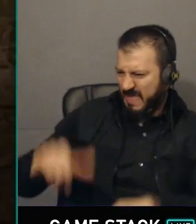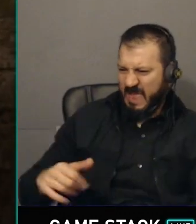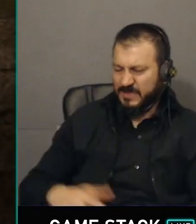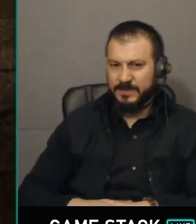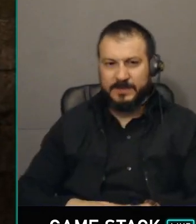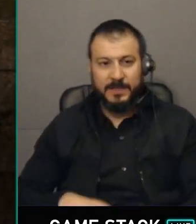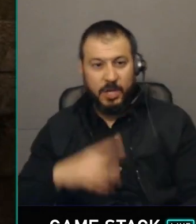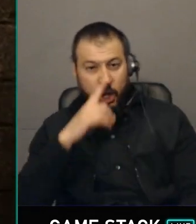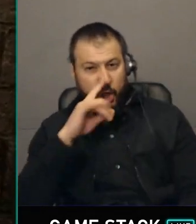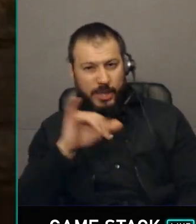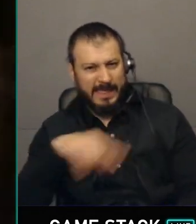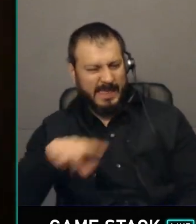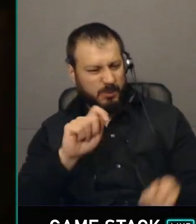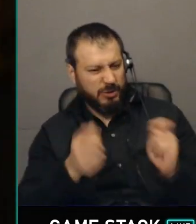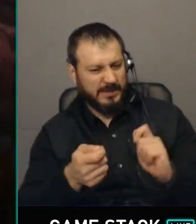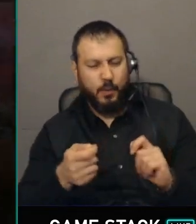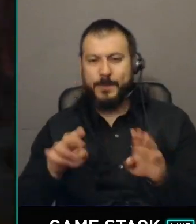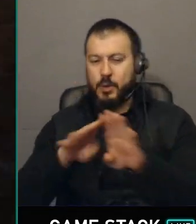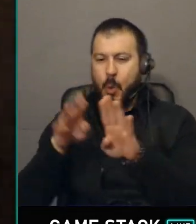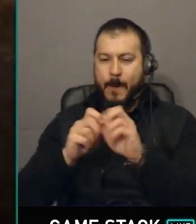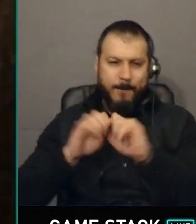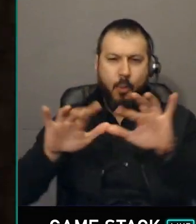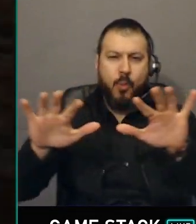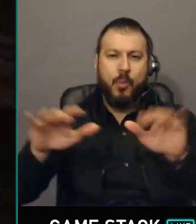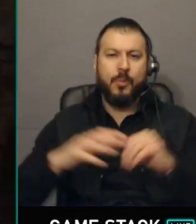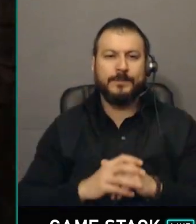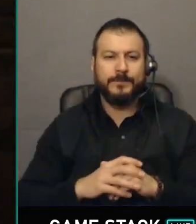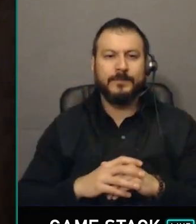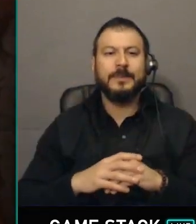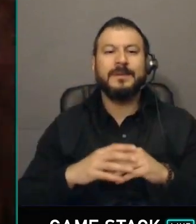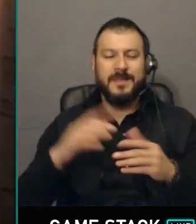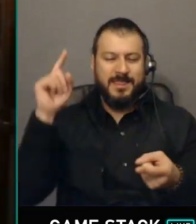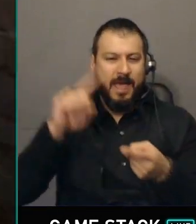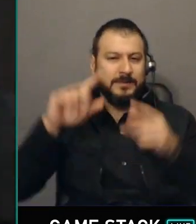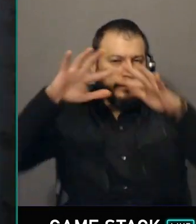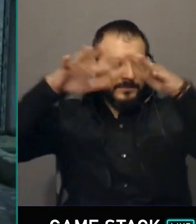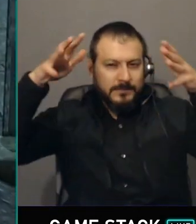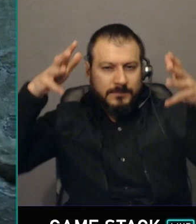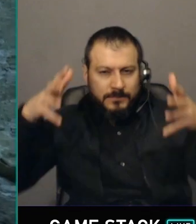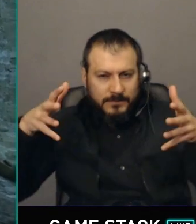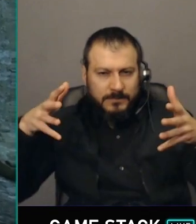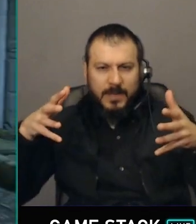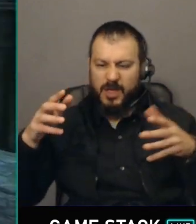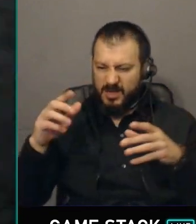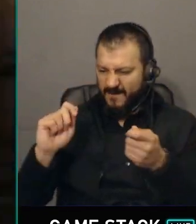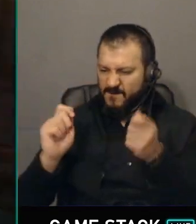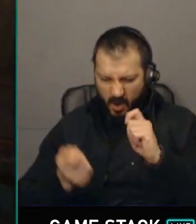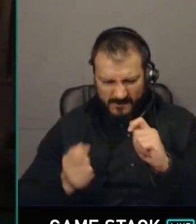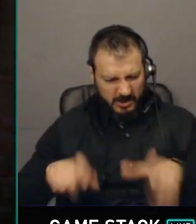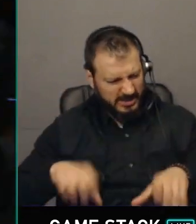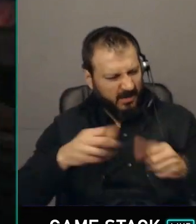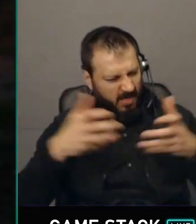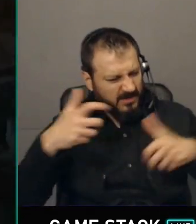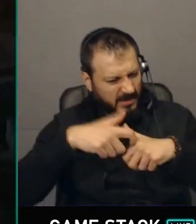they were transforming.” “Wait, you mean like evolving? Shouldn't that take a lot of time?”